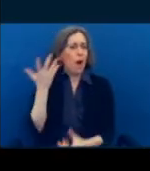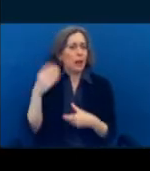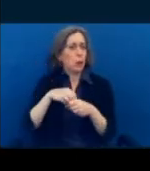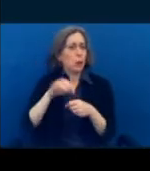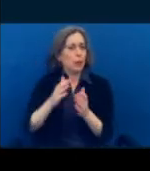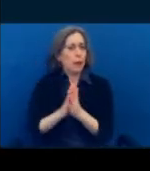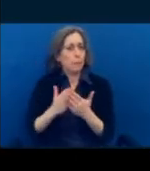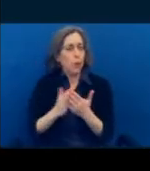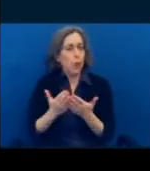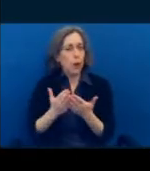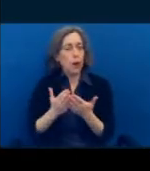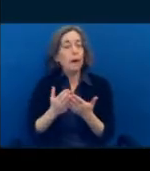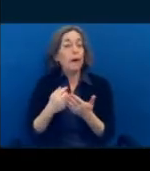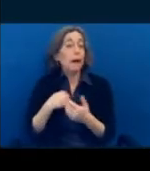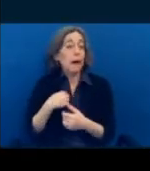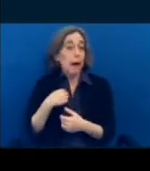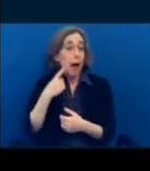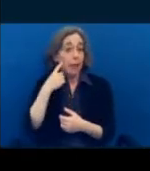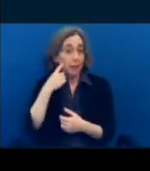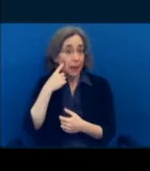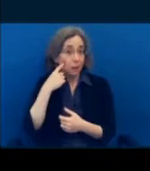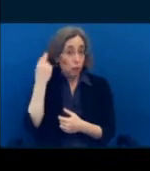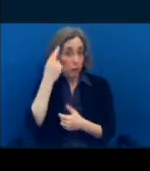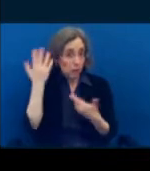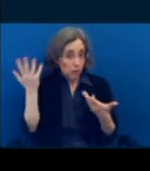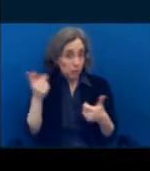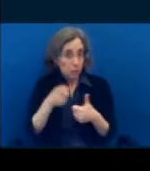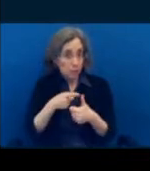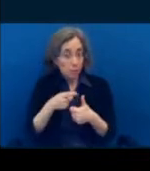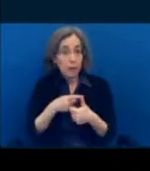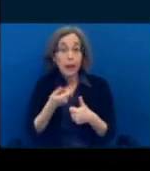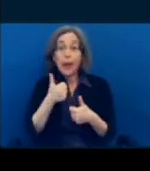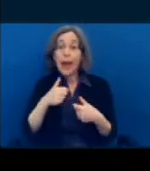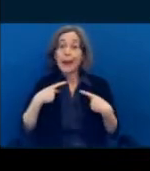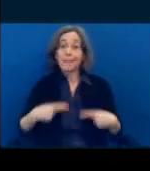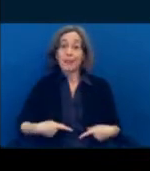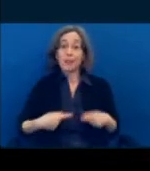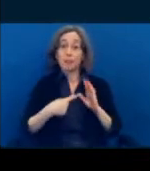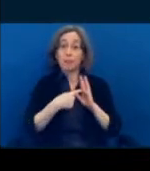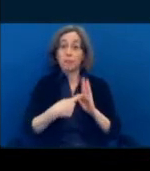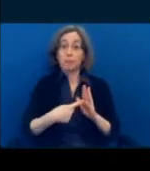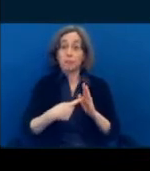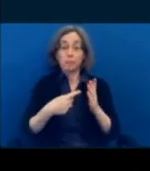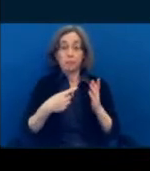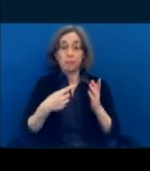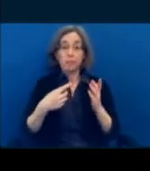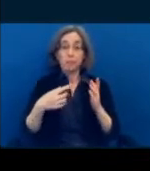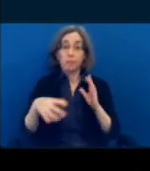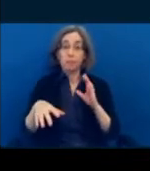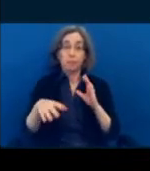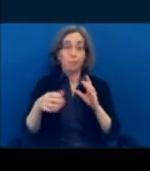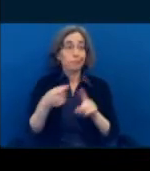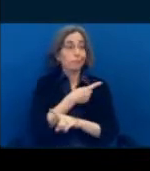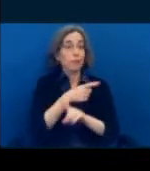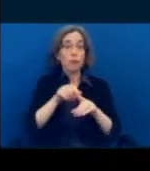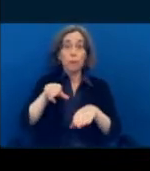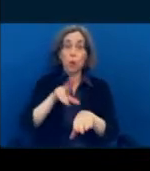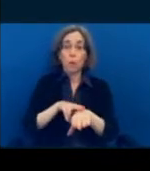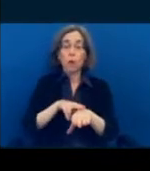I BELIEVE THE REASONS FOR THAT ARE 2 FOLD, FOR 1 ANY PHYSICAL PRESENTATION OUT OF THE NORM IS CONSIDERED AN [INDISCERNIBLE].